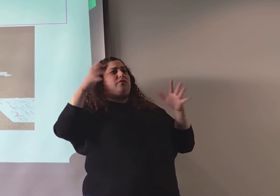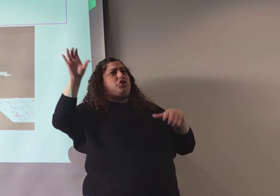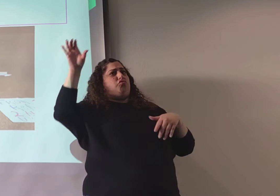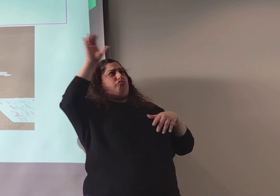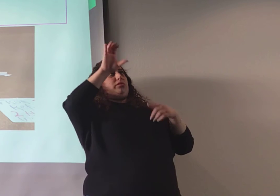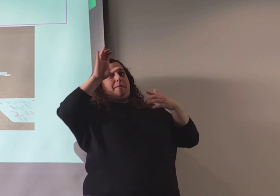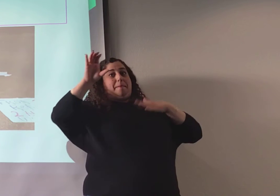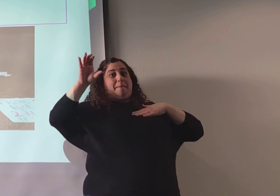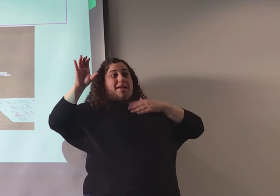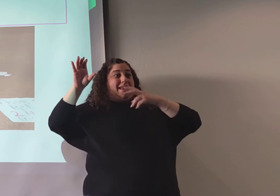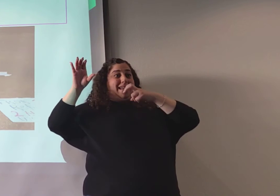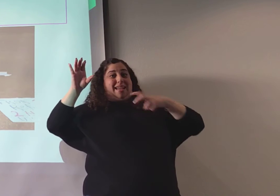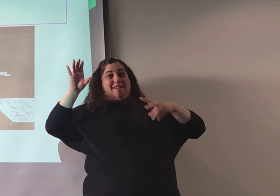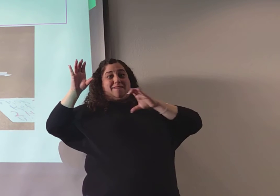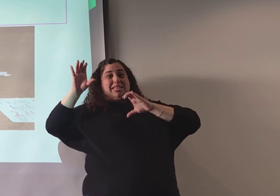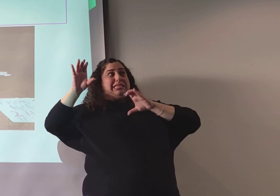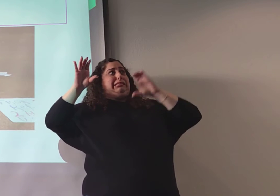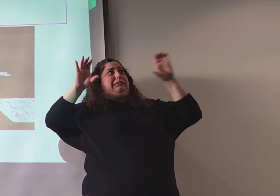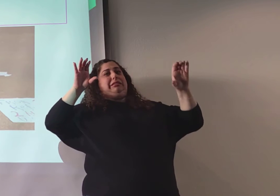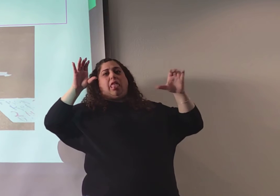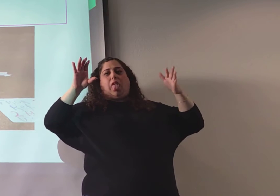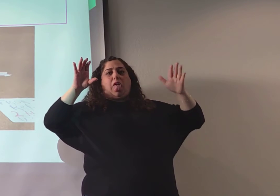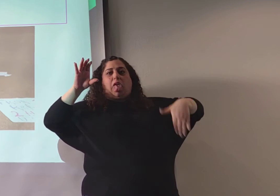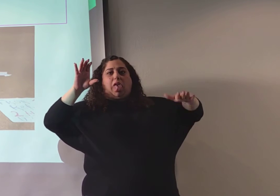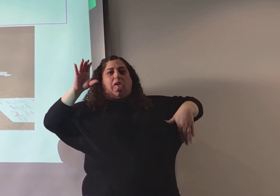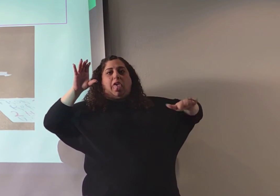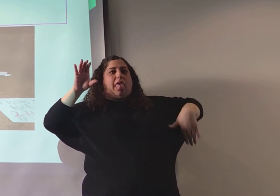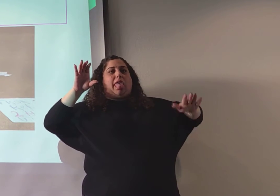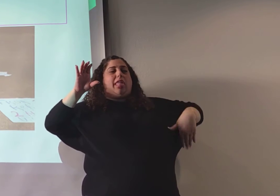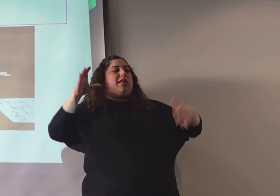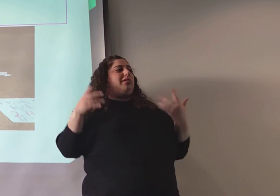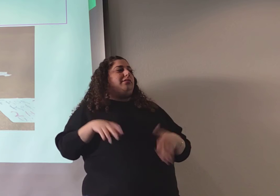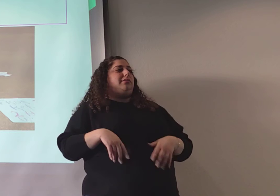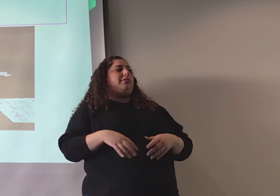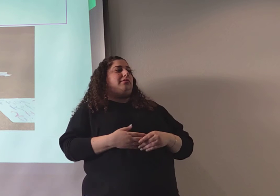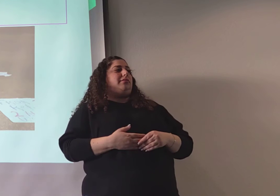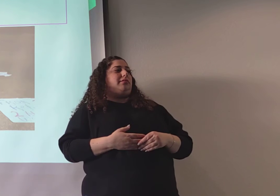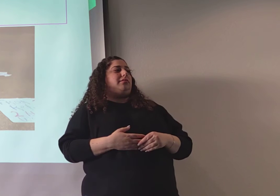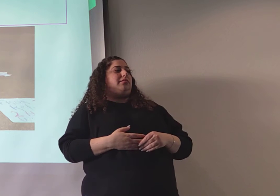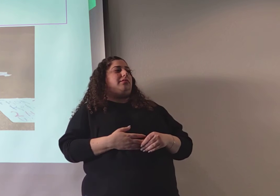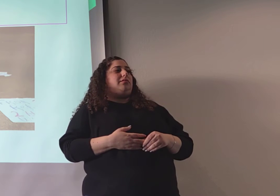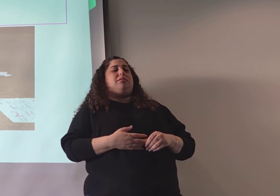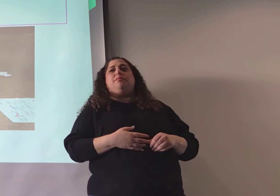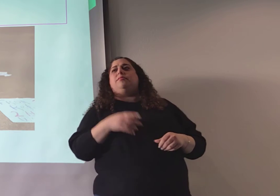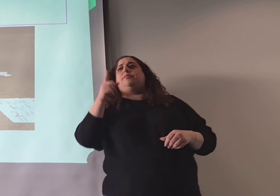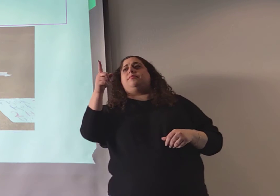Right, so I couldn't hear all the dates. March 2021, which date?